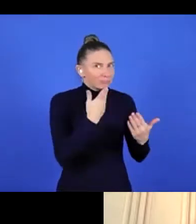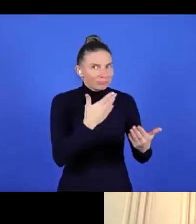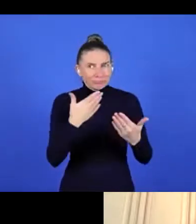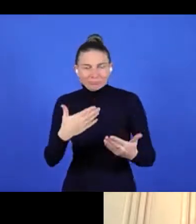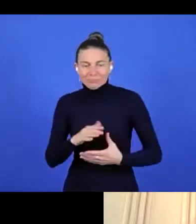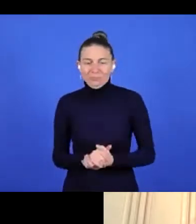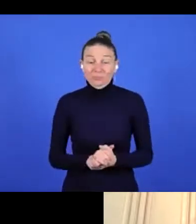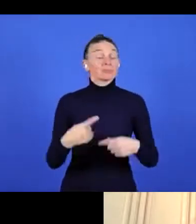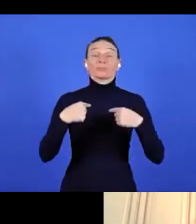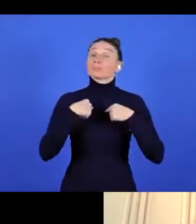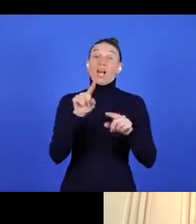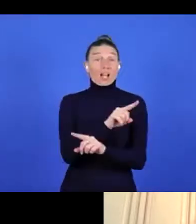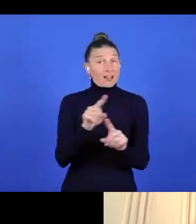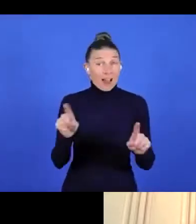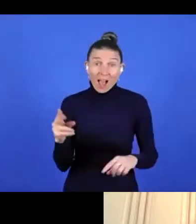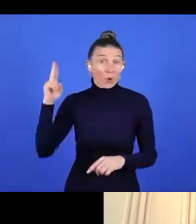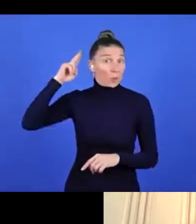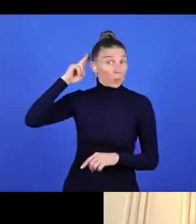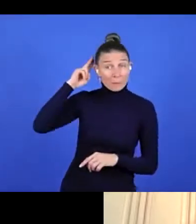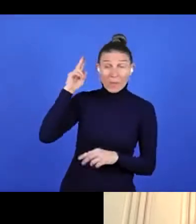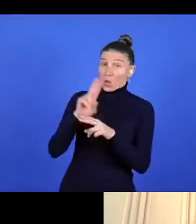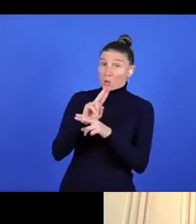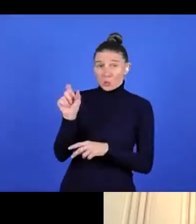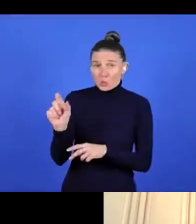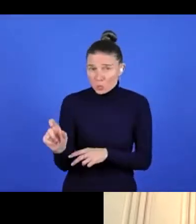much, Avi. Thank you to all the presenters.